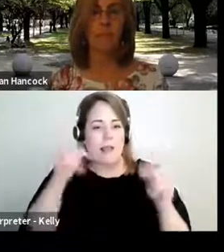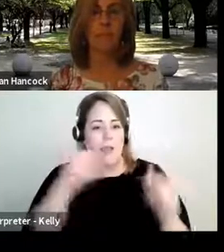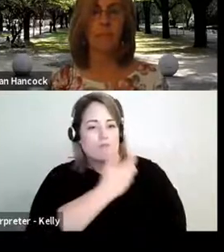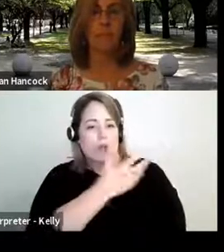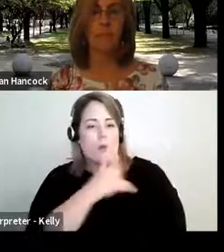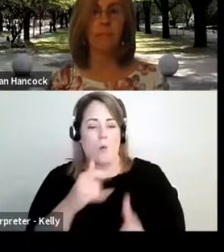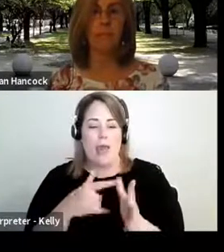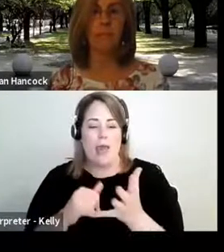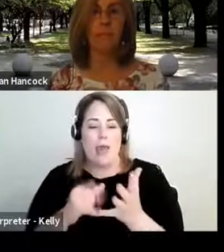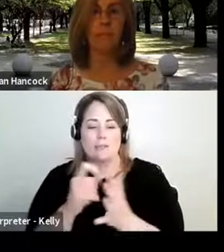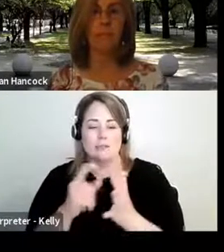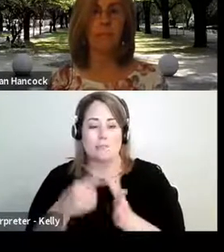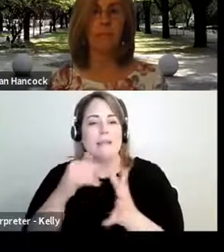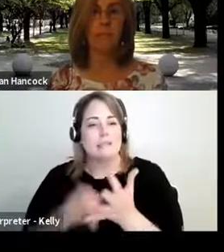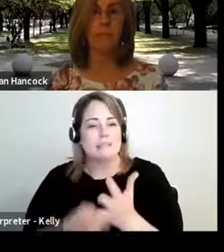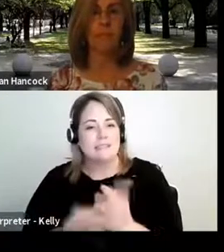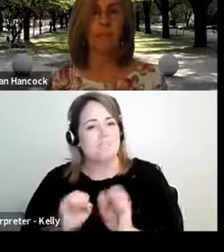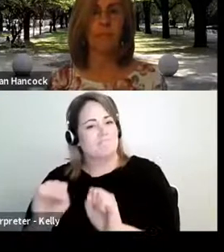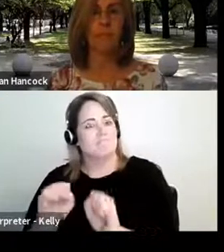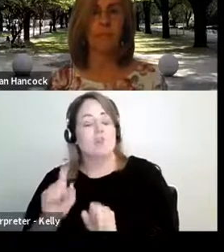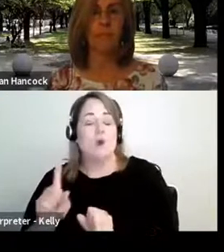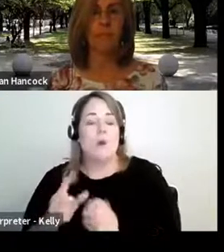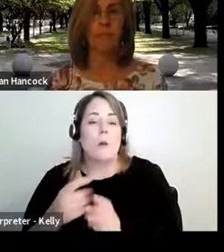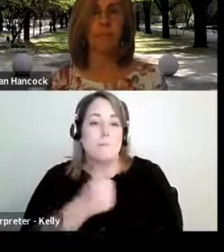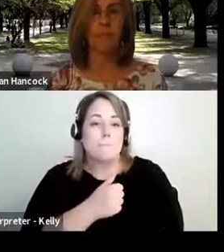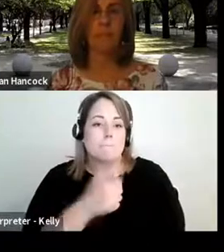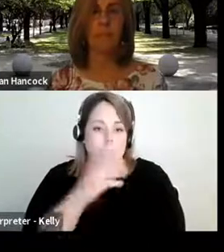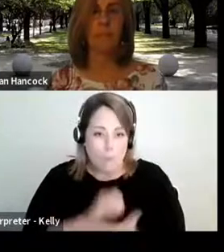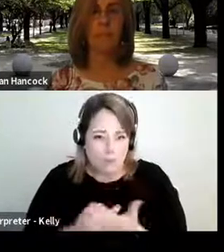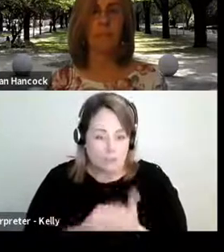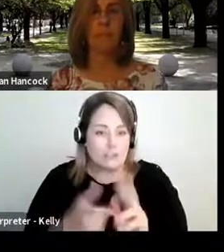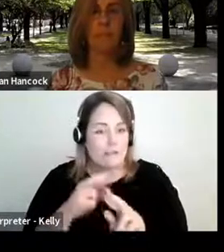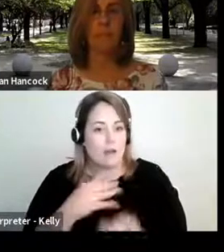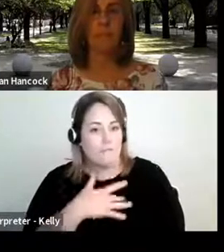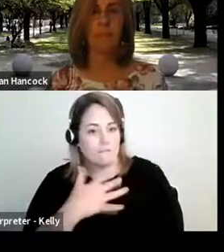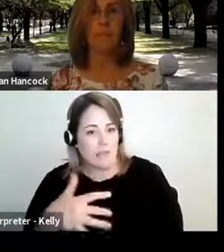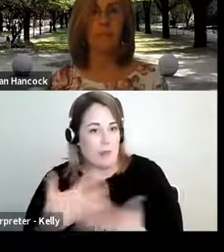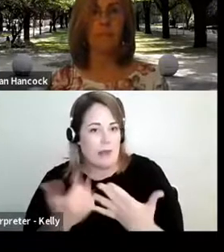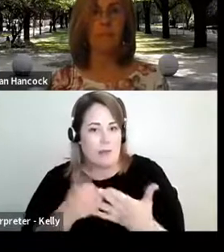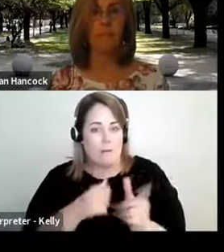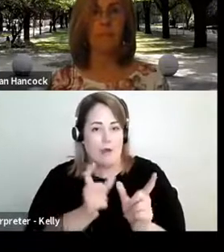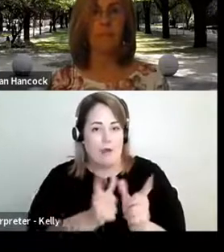so apologies if I offend anyone with some of the terminology that is used within my presentation.